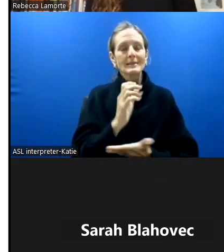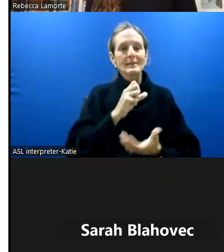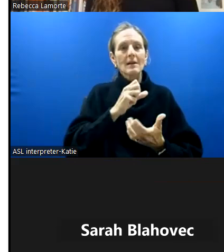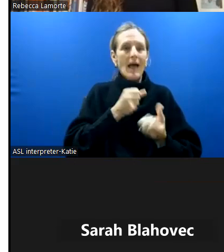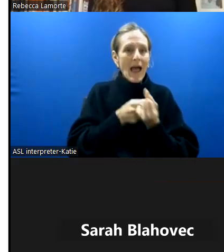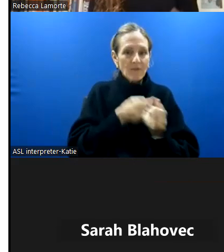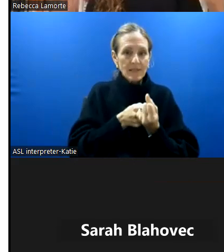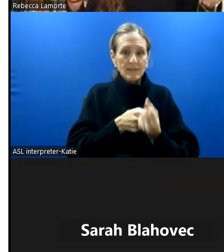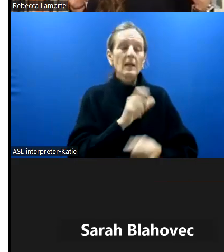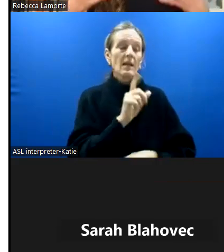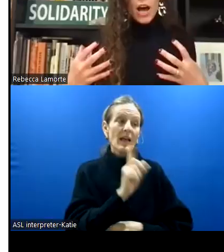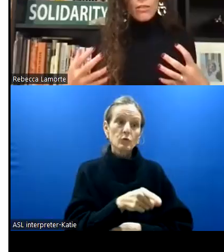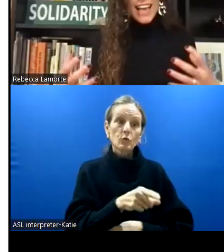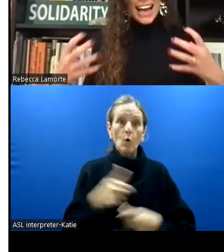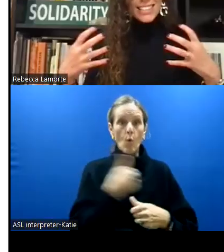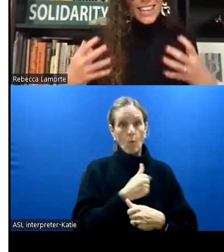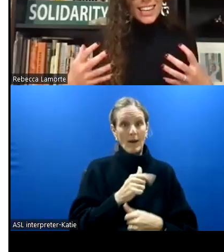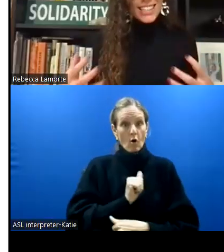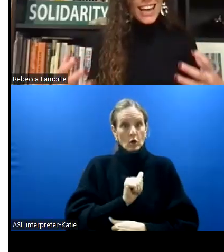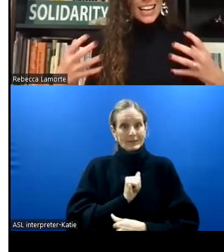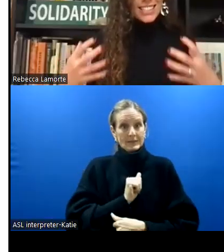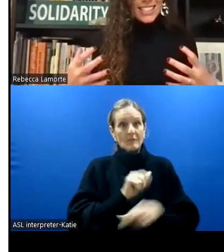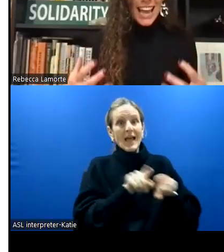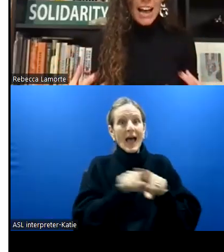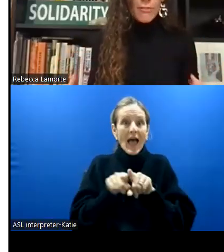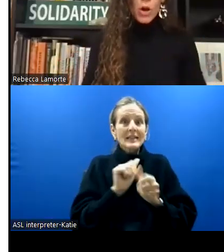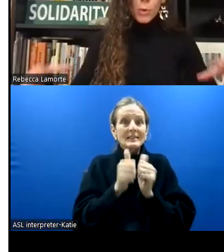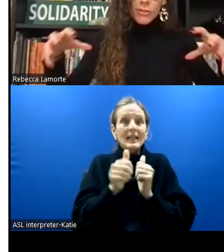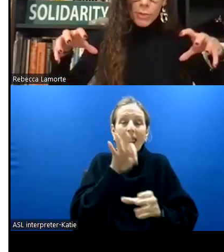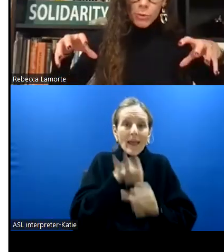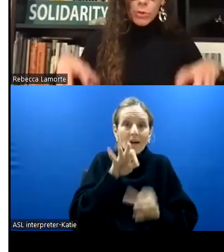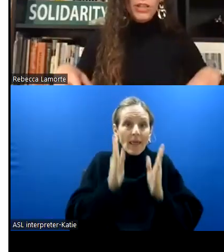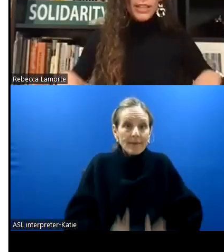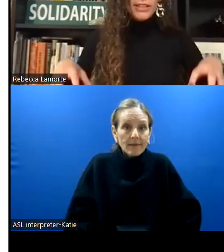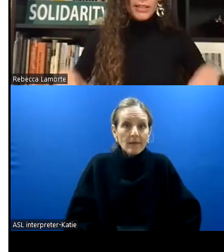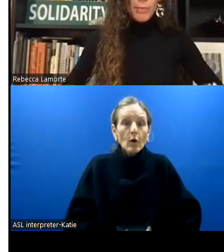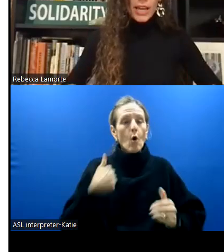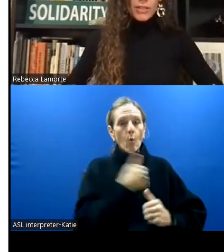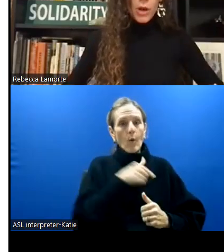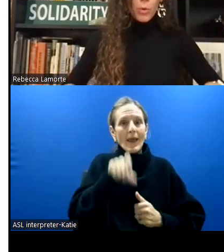because we ourselves as the candidate, as the staff, we have to be rooted in this space.